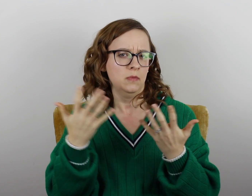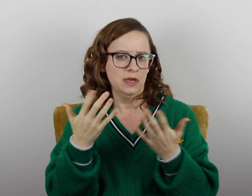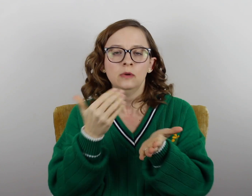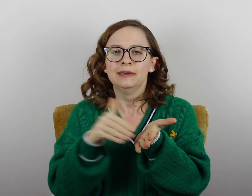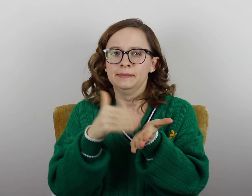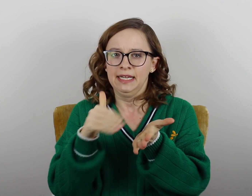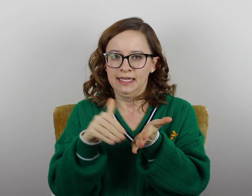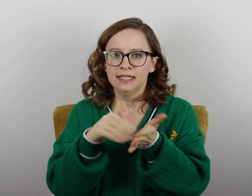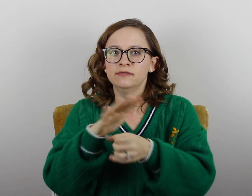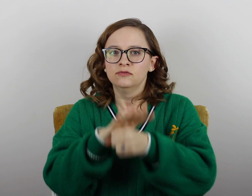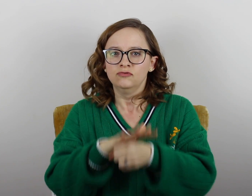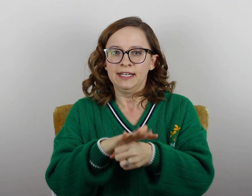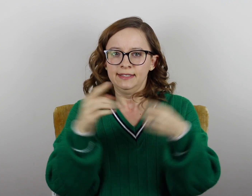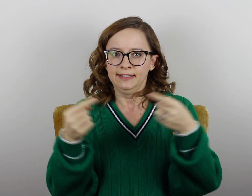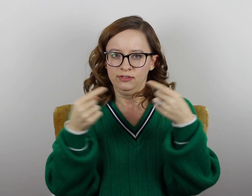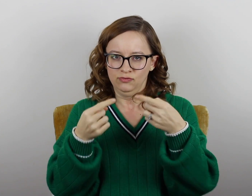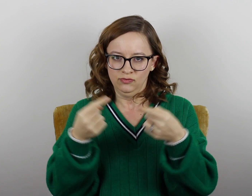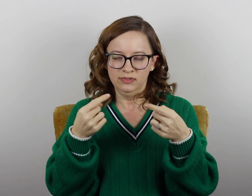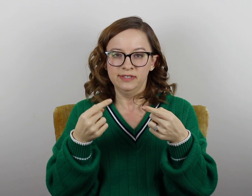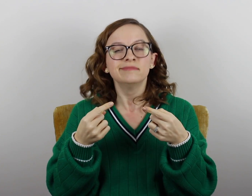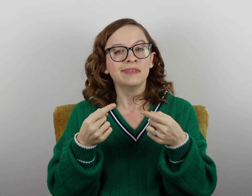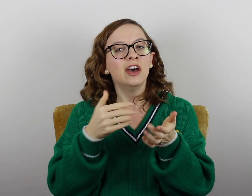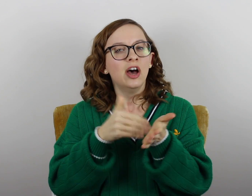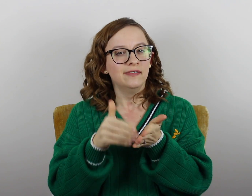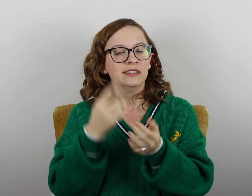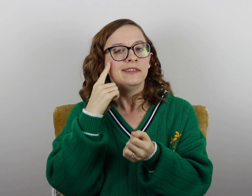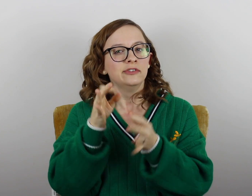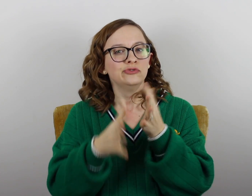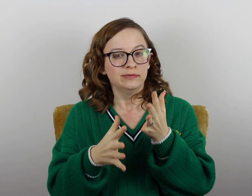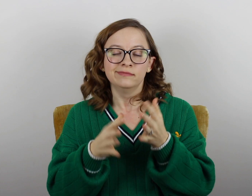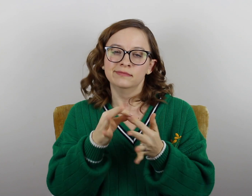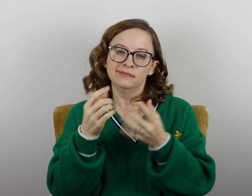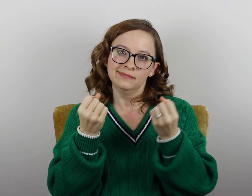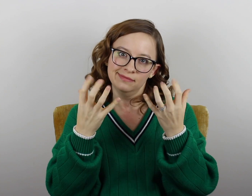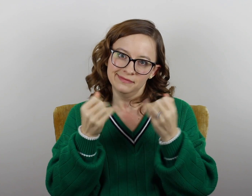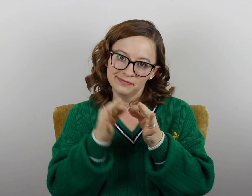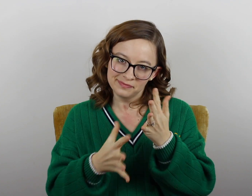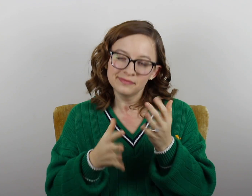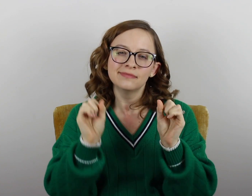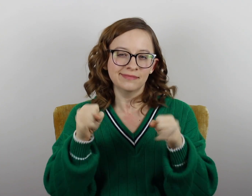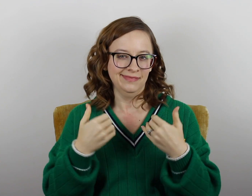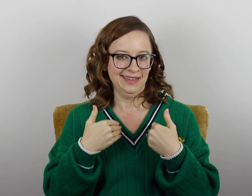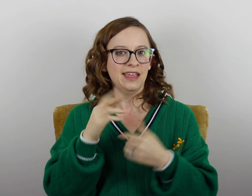An RSI is a repetitive stress injury. Often this happens with interpreters, especially sign language interpreters.